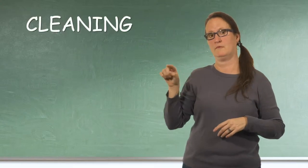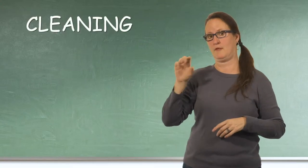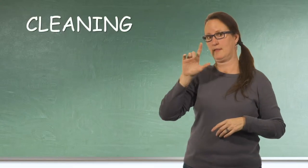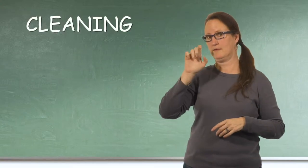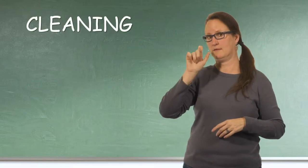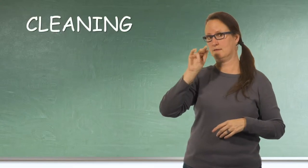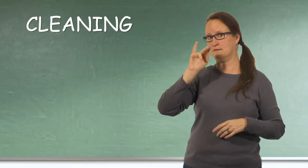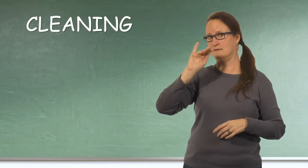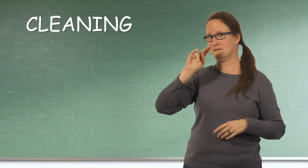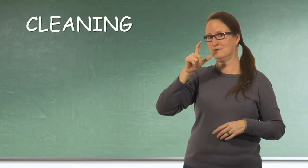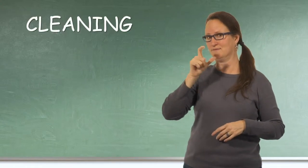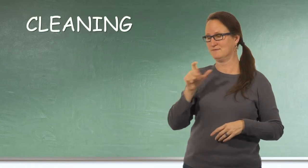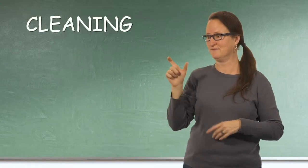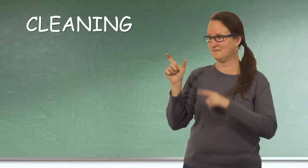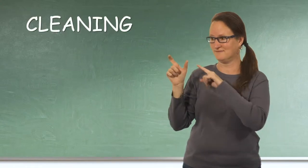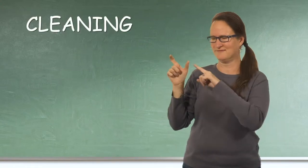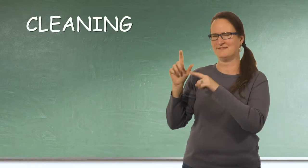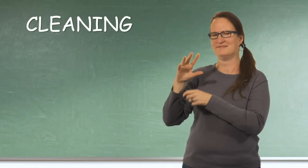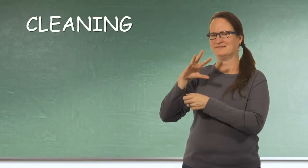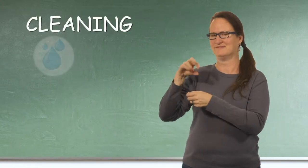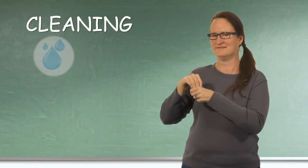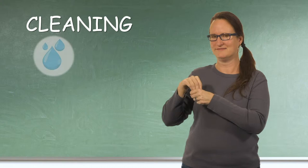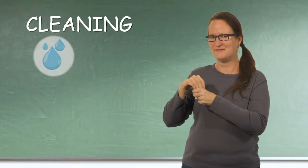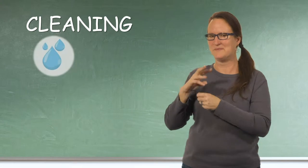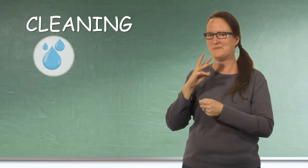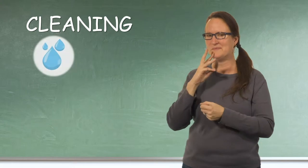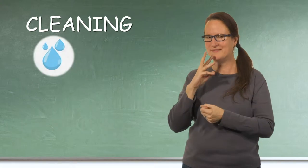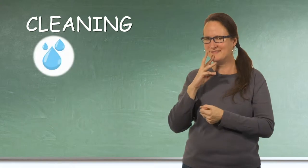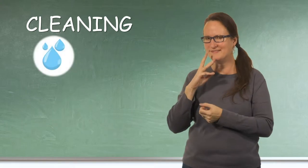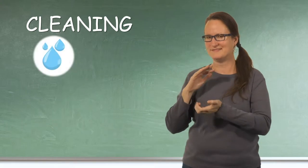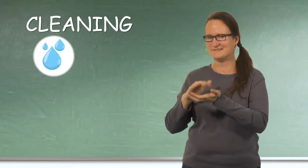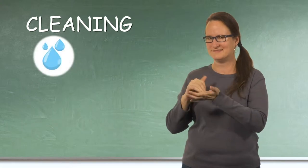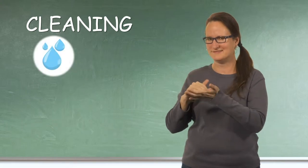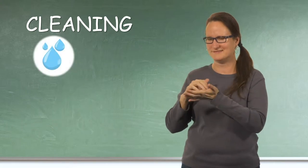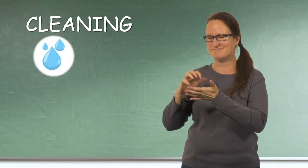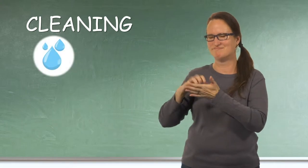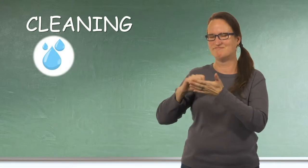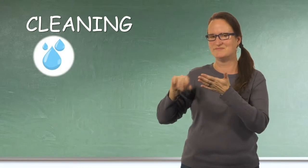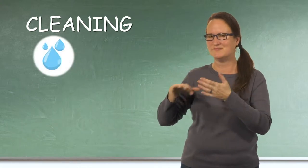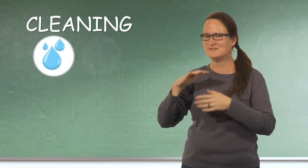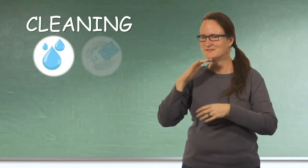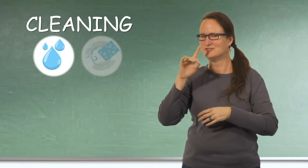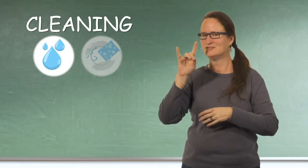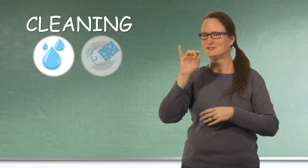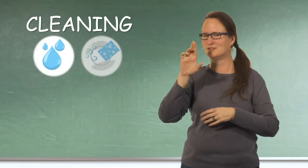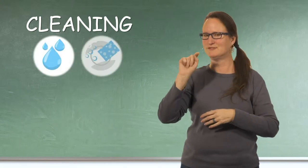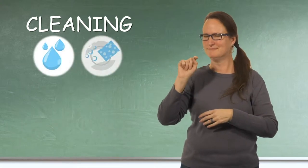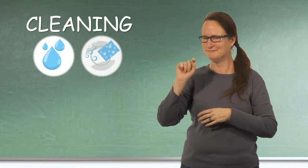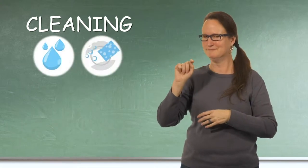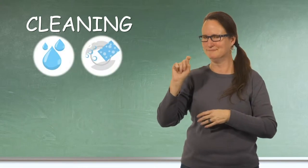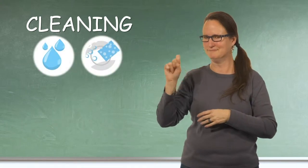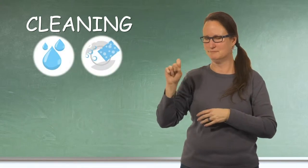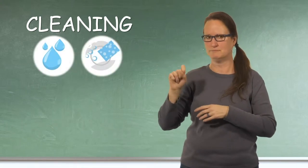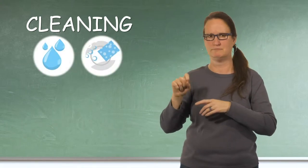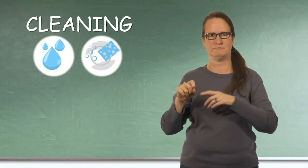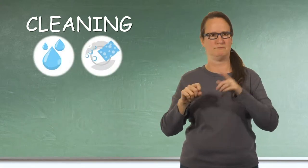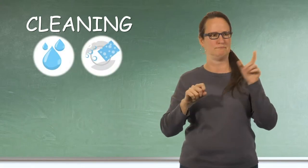Cleaning involves the use of water and soap and removes dirt.